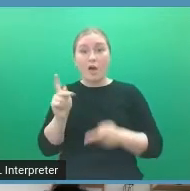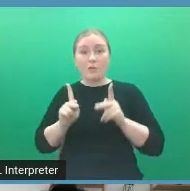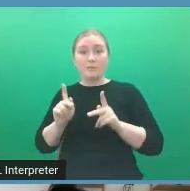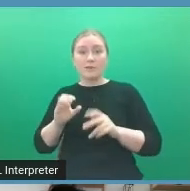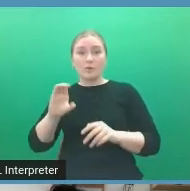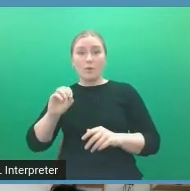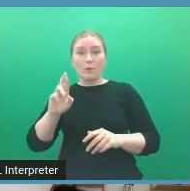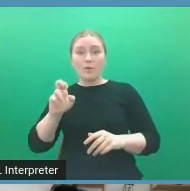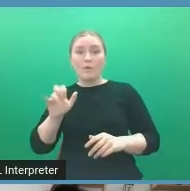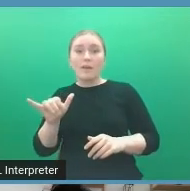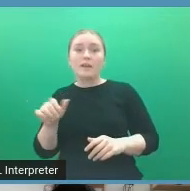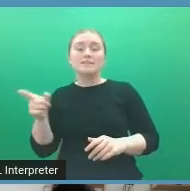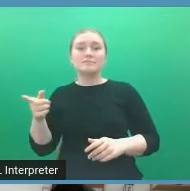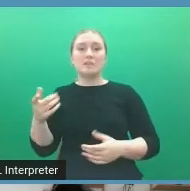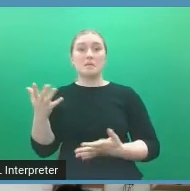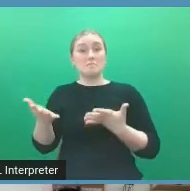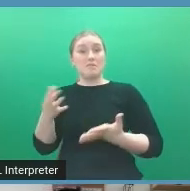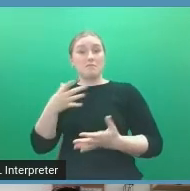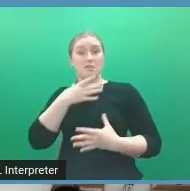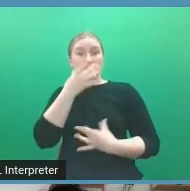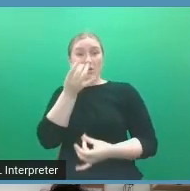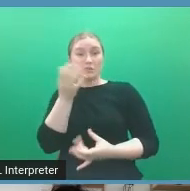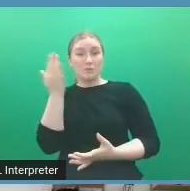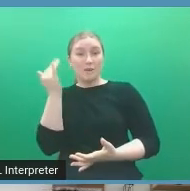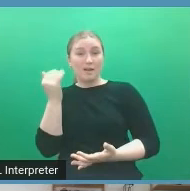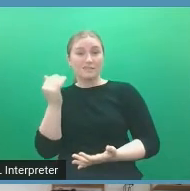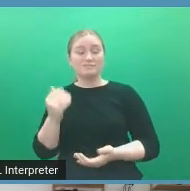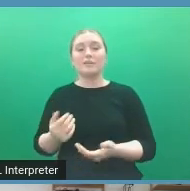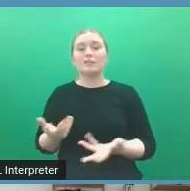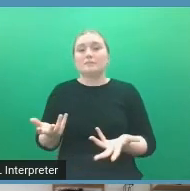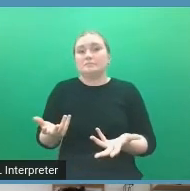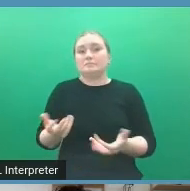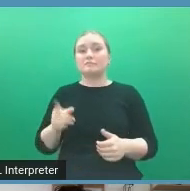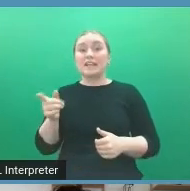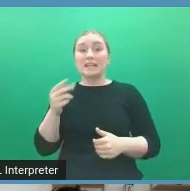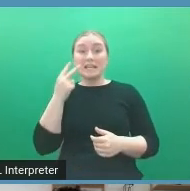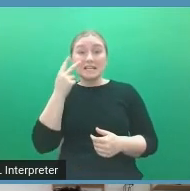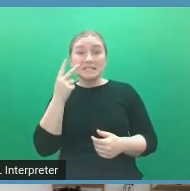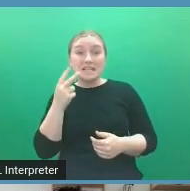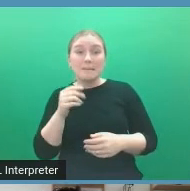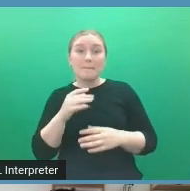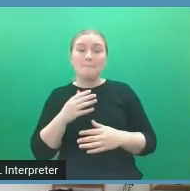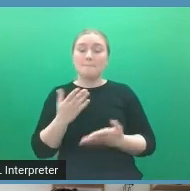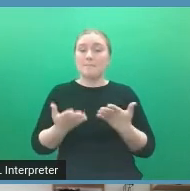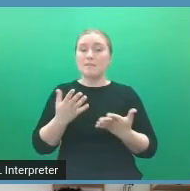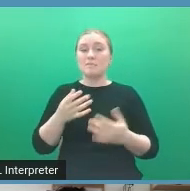object behind glass. So then turning our attention to preservation, what is that knowledge that